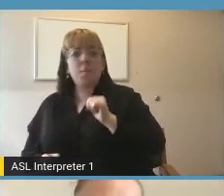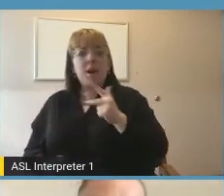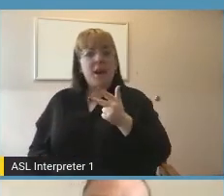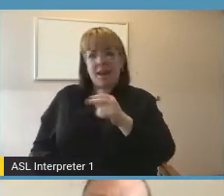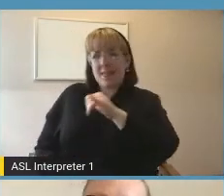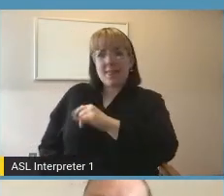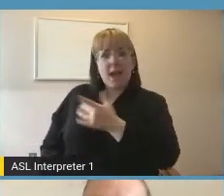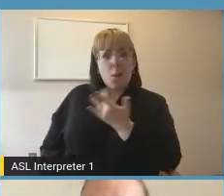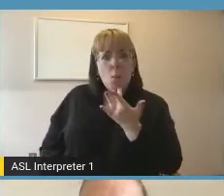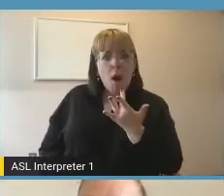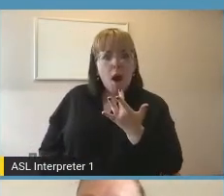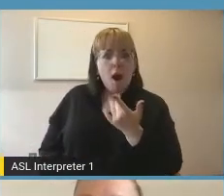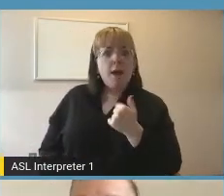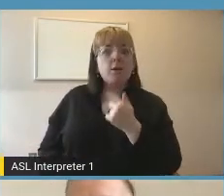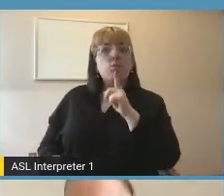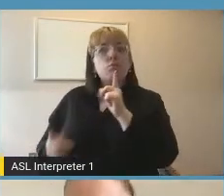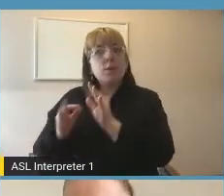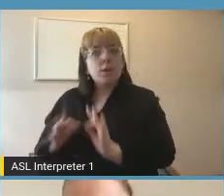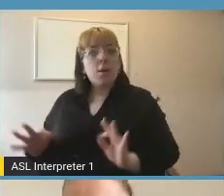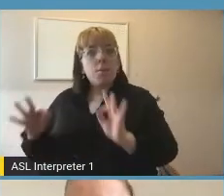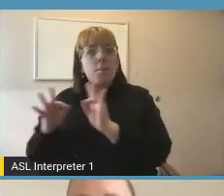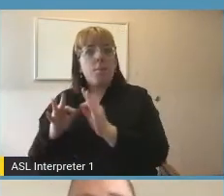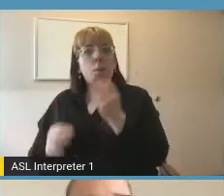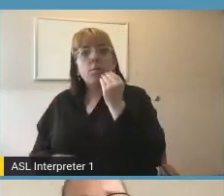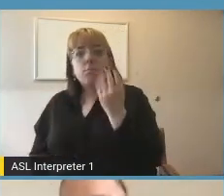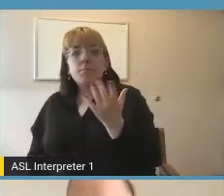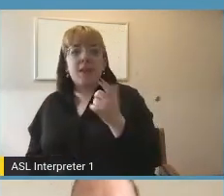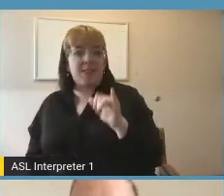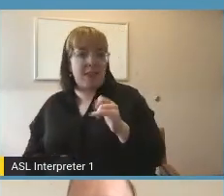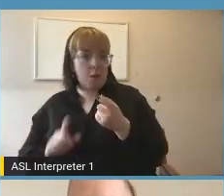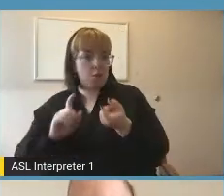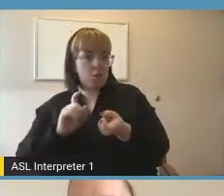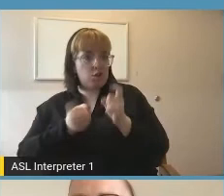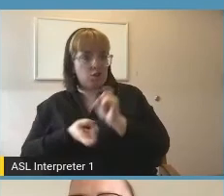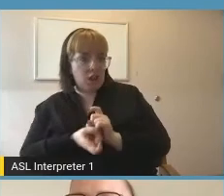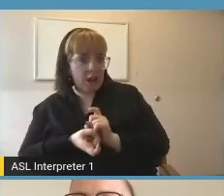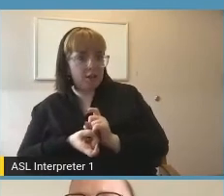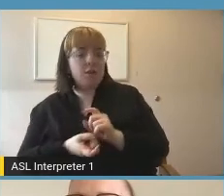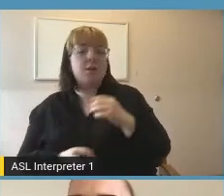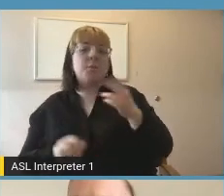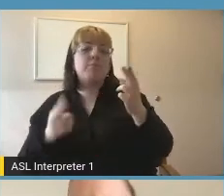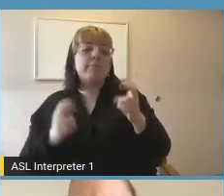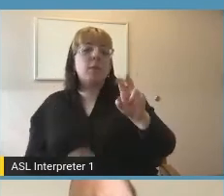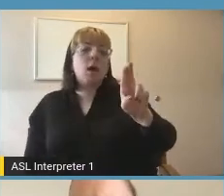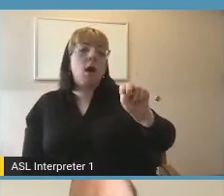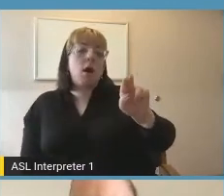because that would change what they wanted to say. That would be an unethical edit. Where